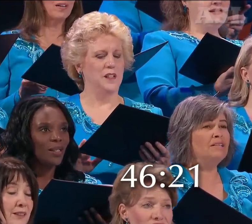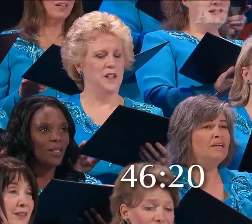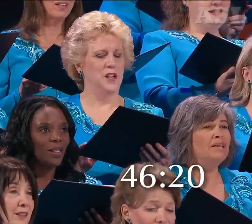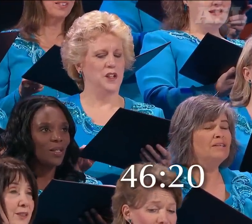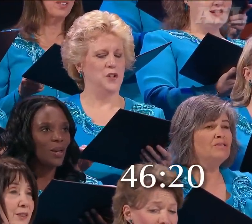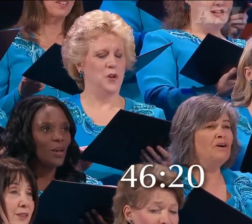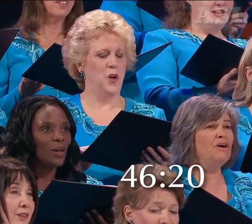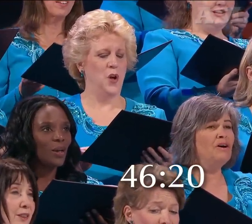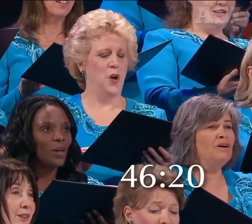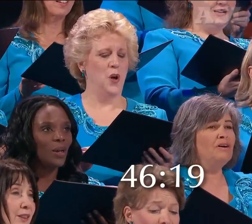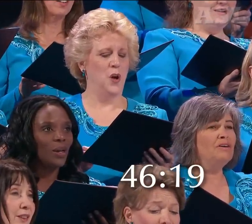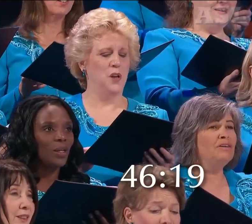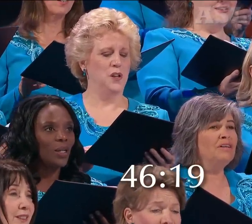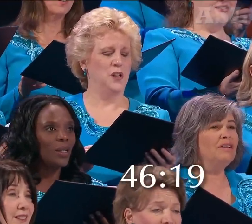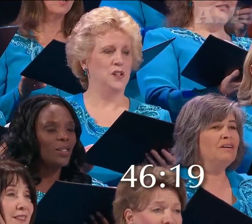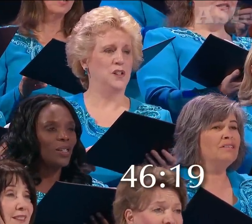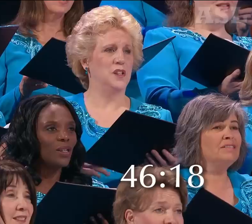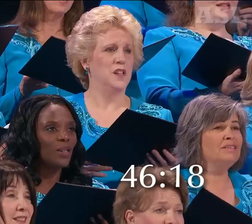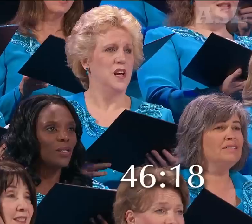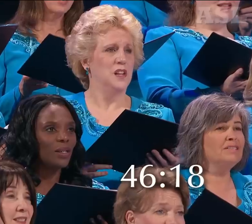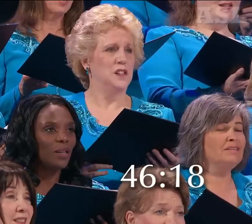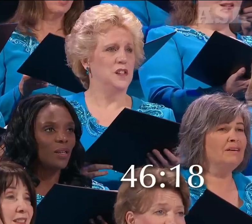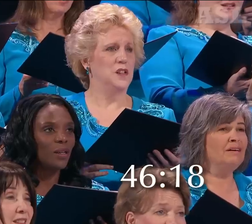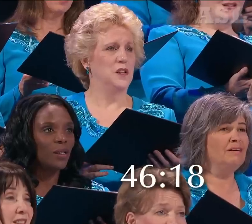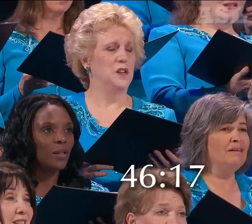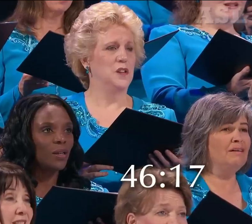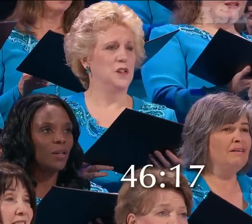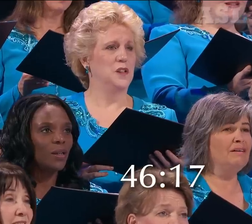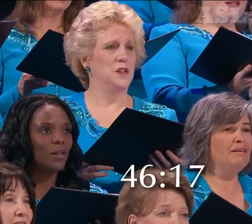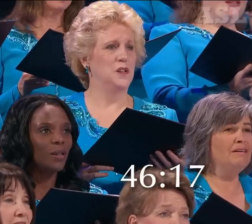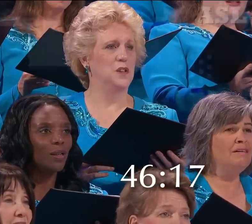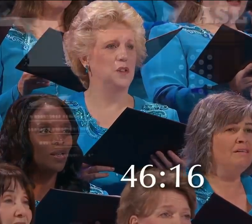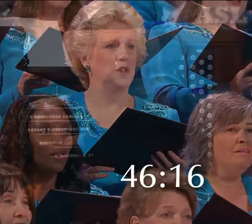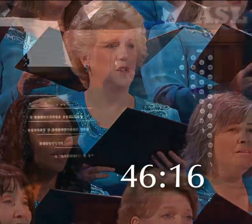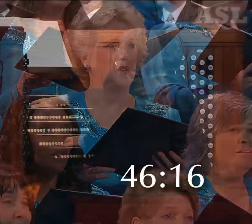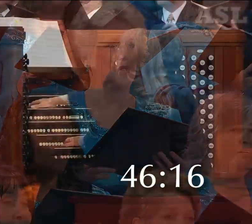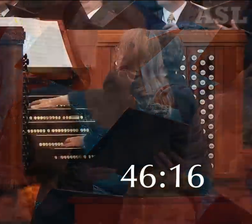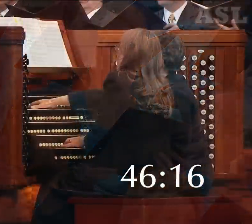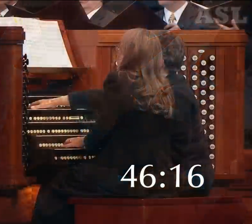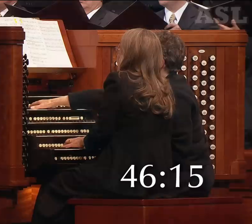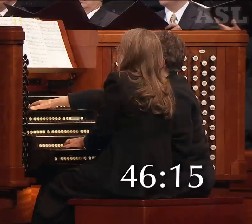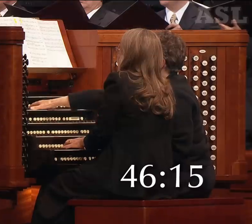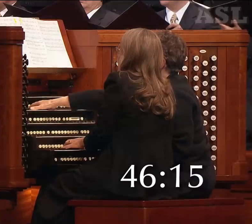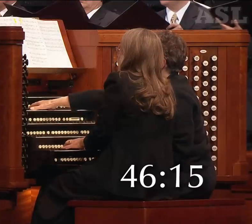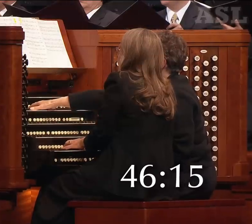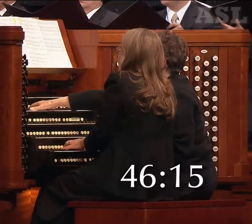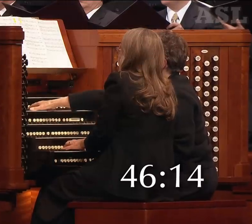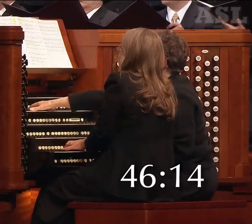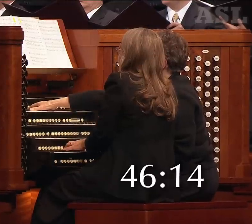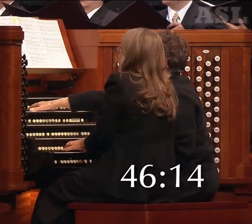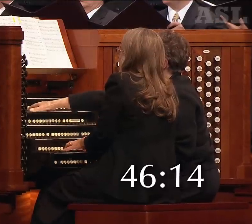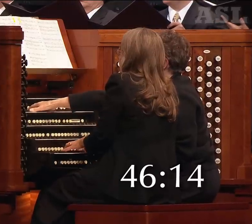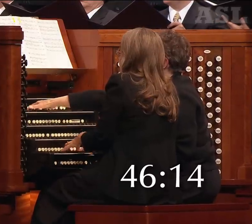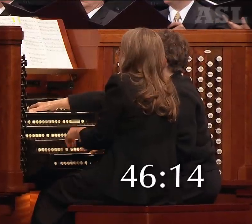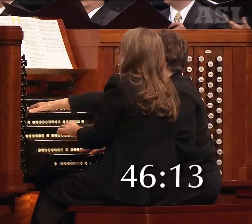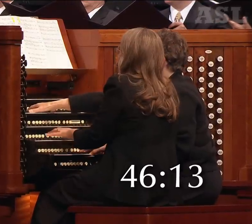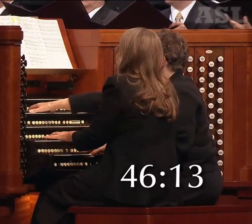THIS IS THE ENGLISH CLOSED CAPTION CHANNEL OF THE CHURCH OF JESUS CHRIST OF LATTER-DAY SAINTS.